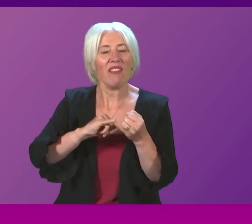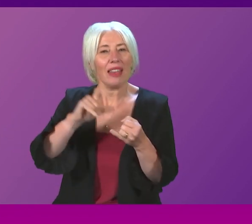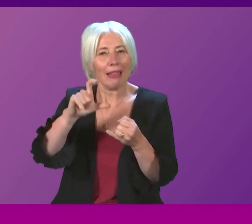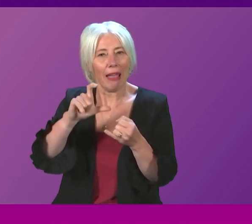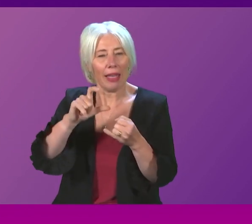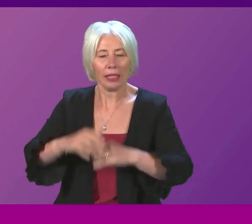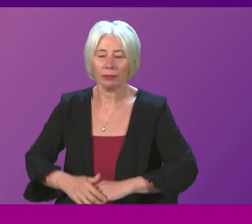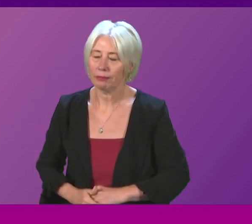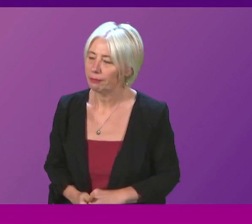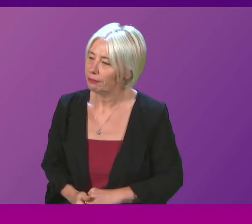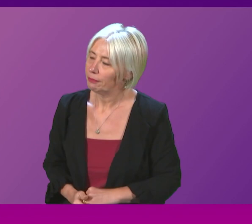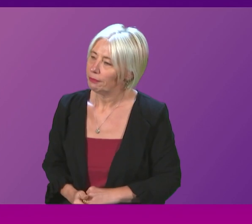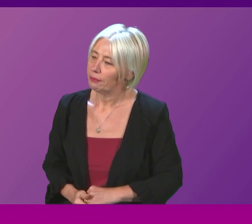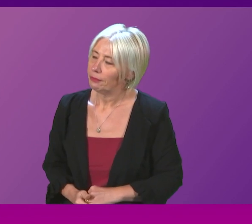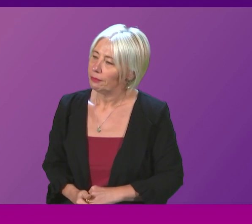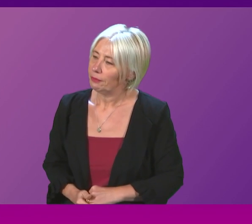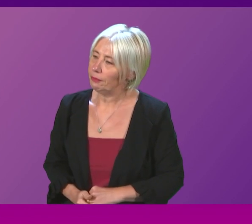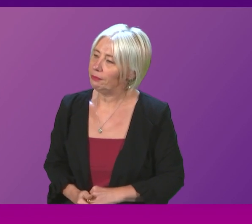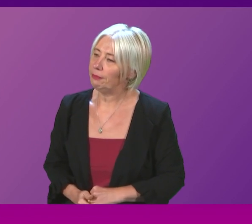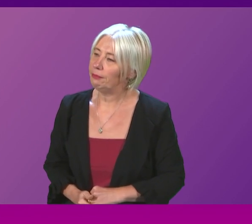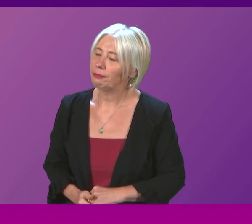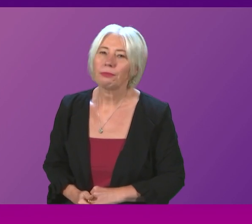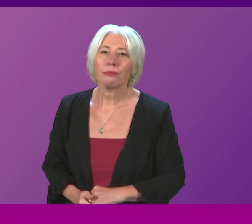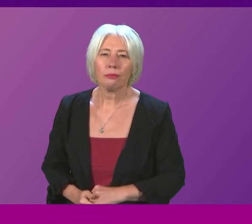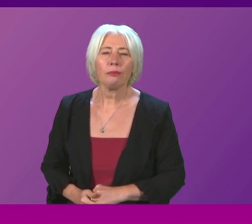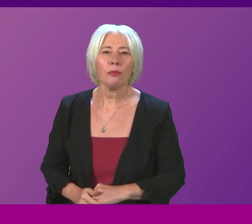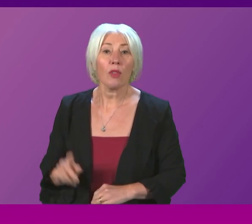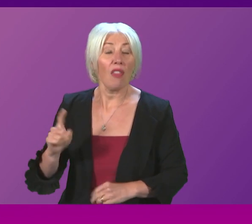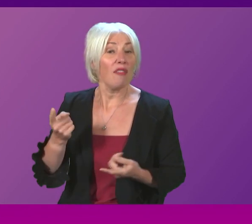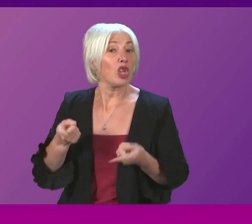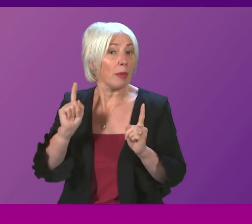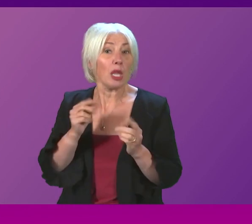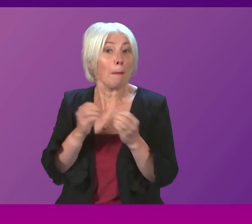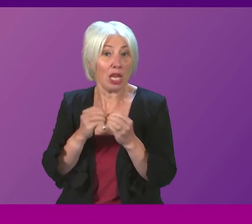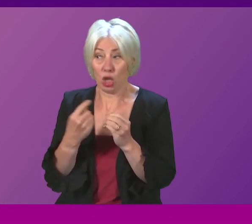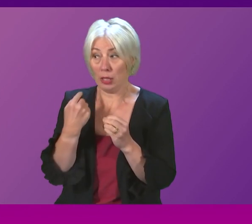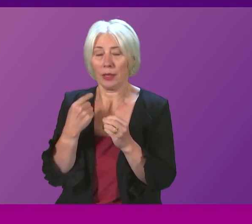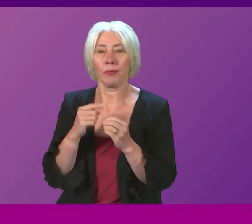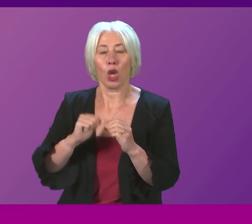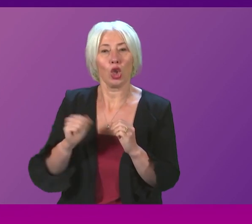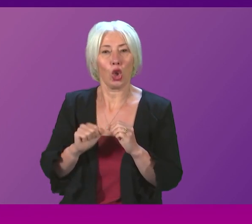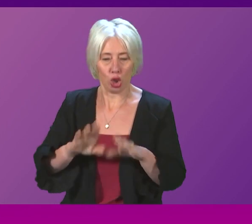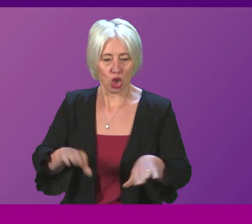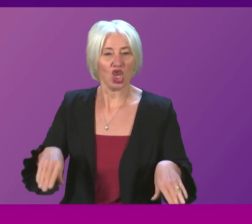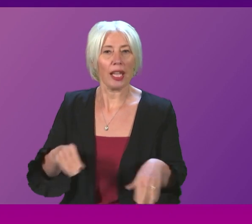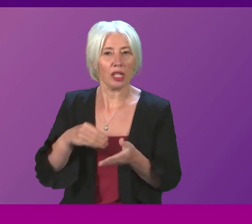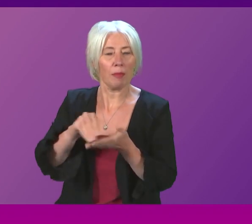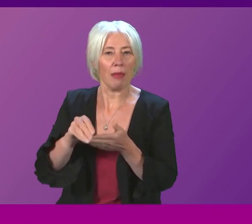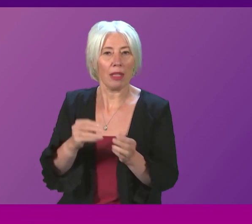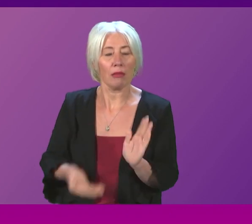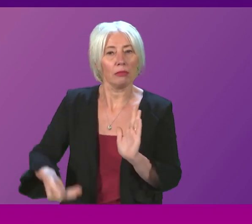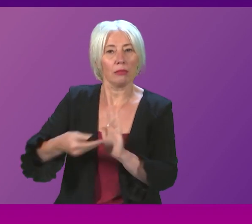As the First Minister has just mentioned, the Scottish child payment has been increased